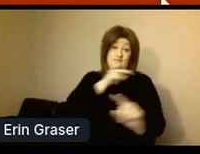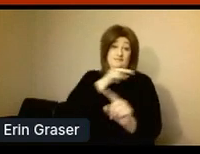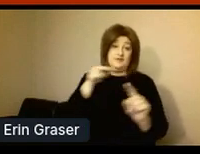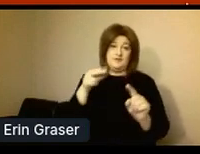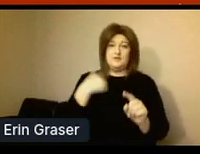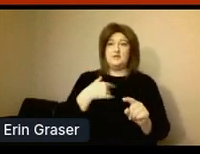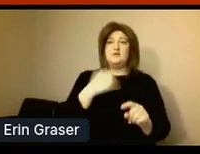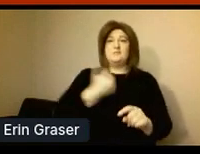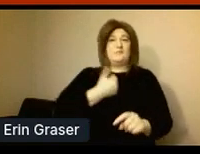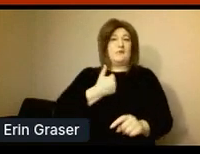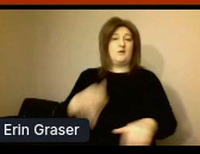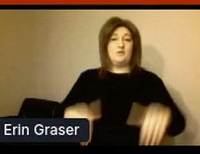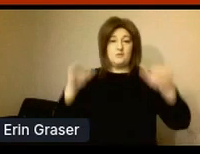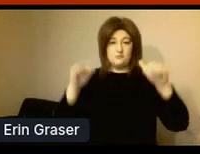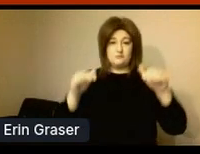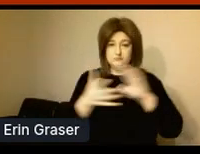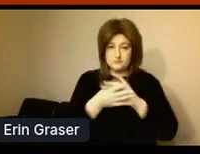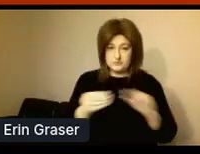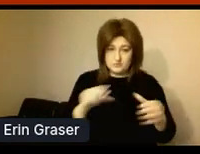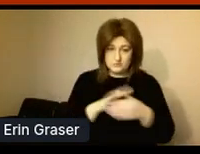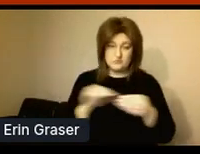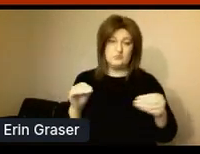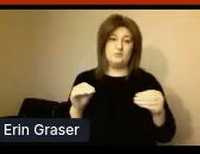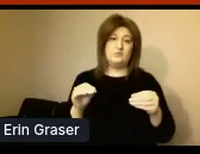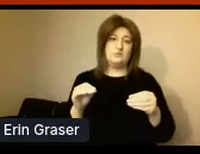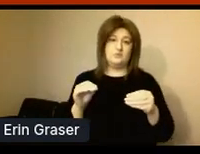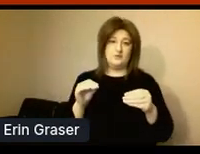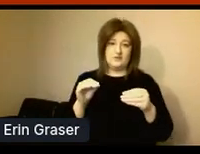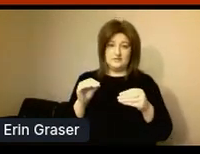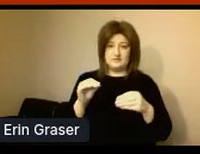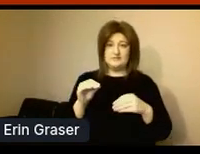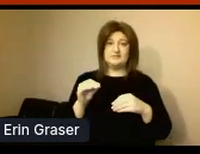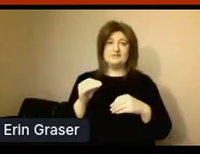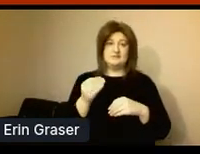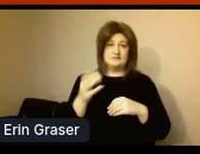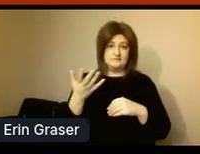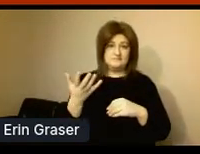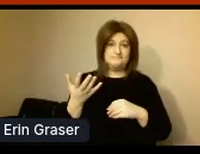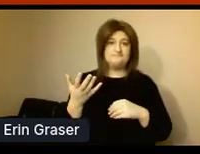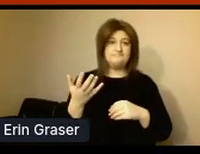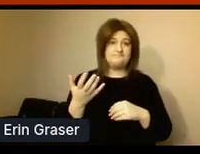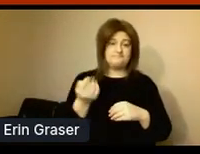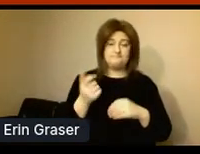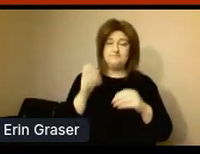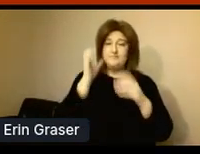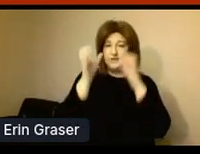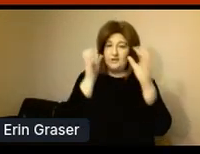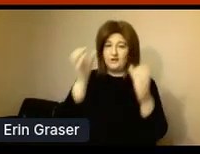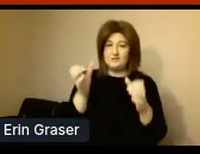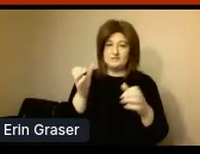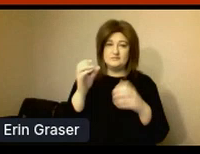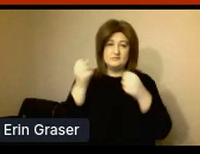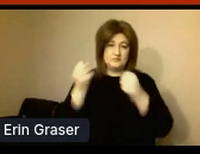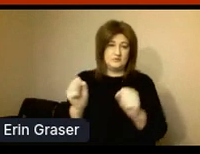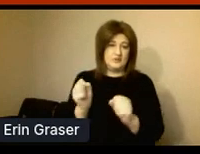my own personal stories, to help sort of bring these concepts to life for you.